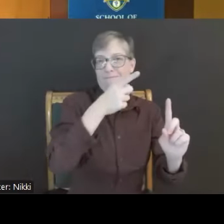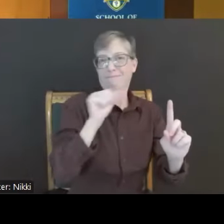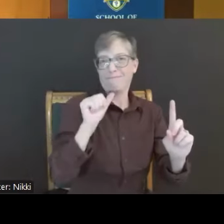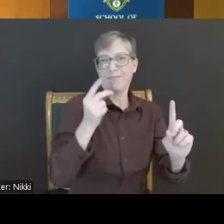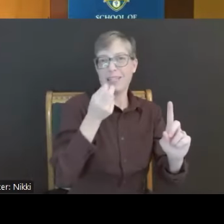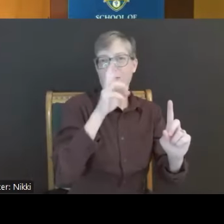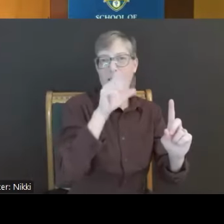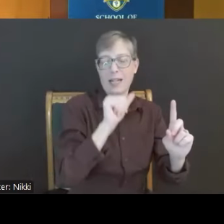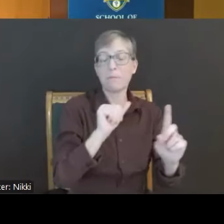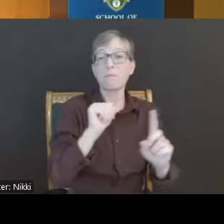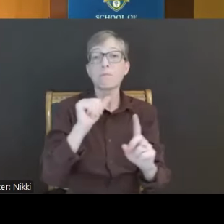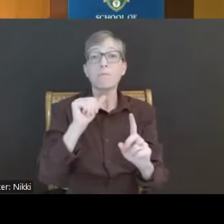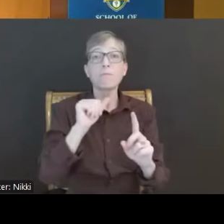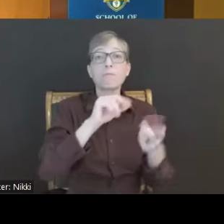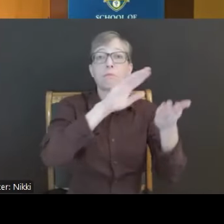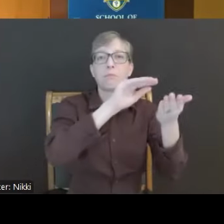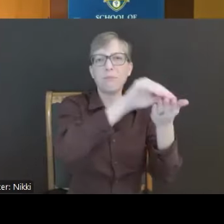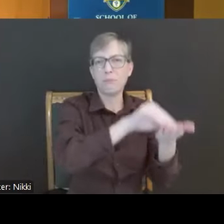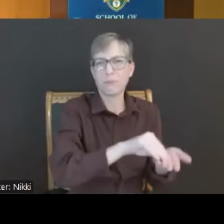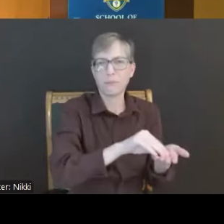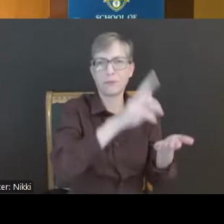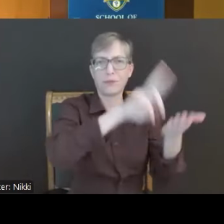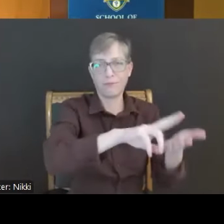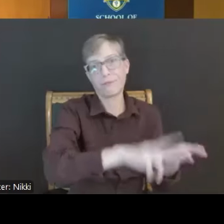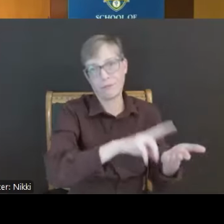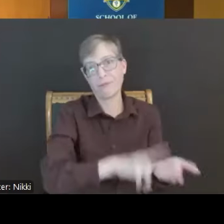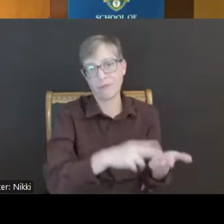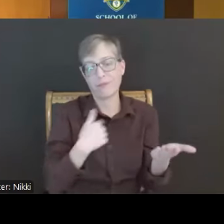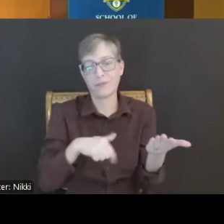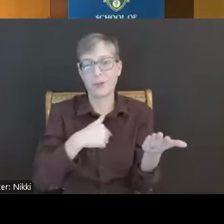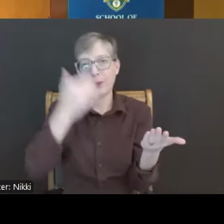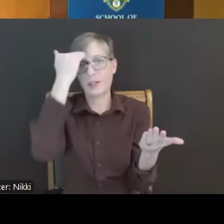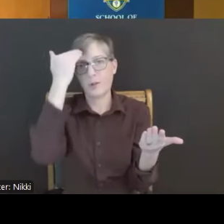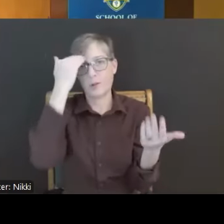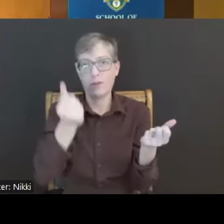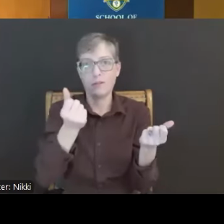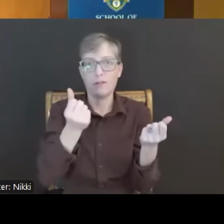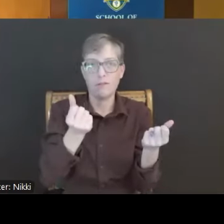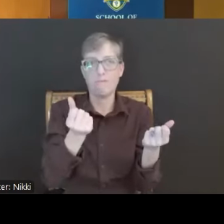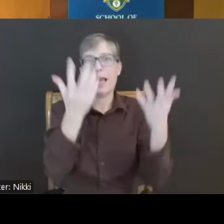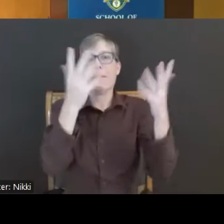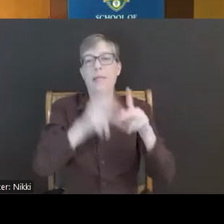it helps us keep track and tells us how we're doing here um those of you that are online we